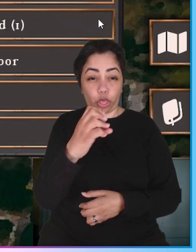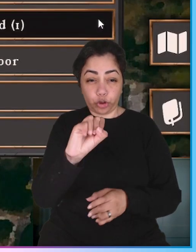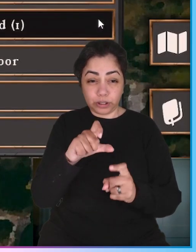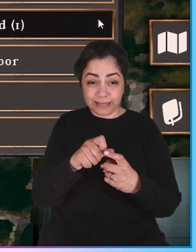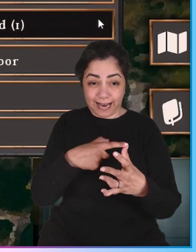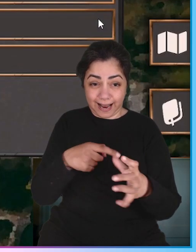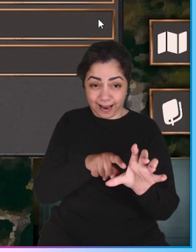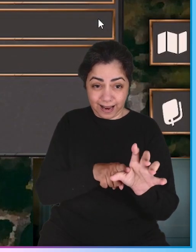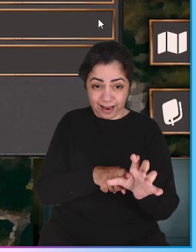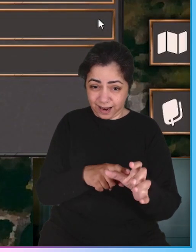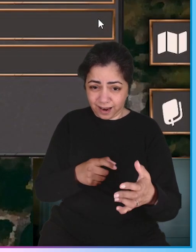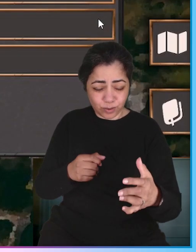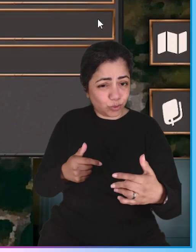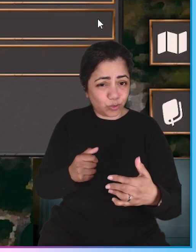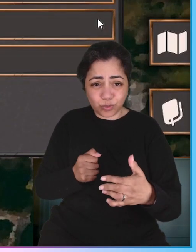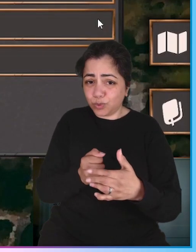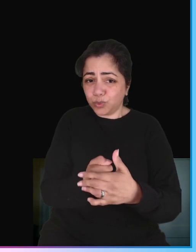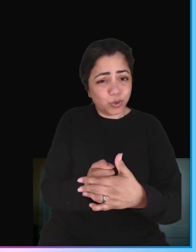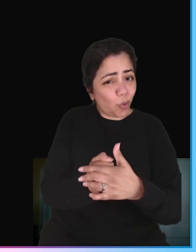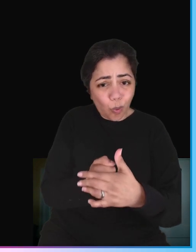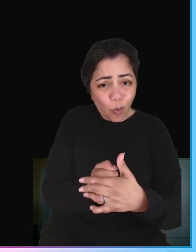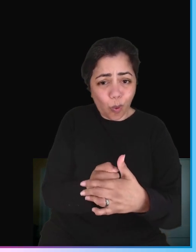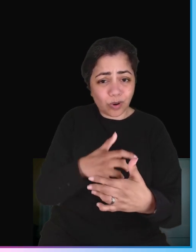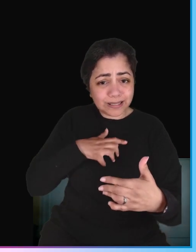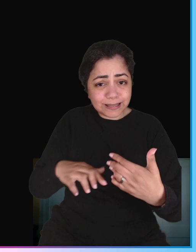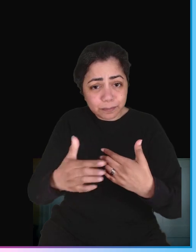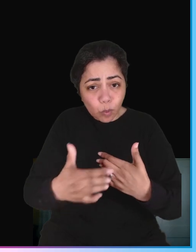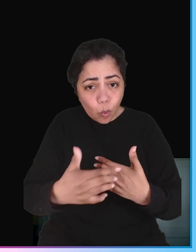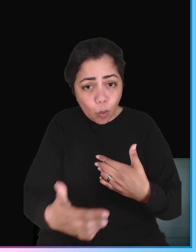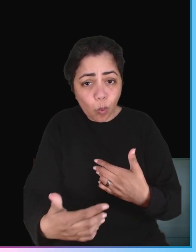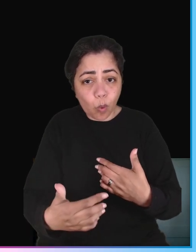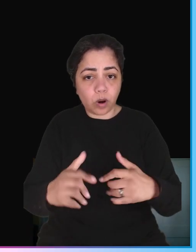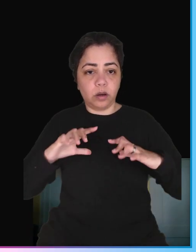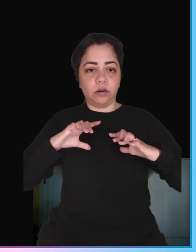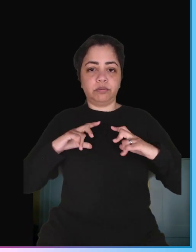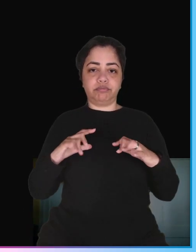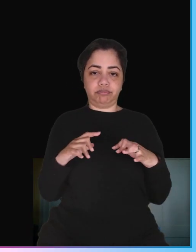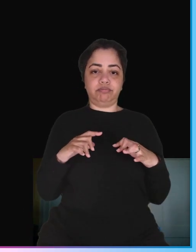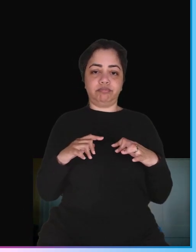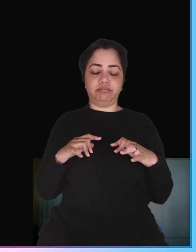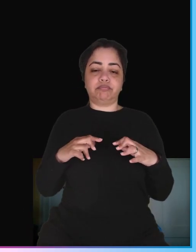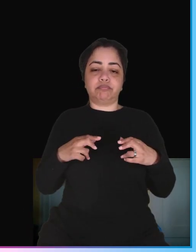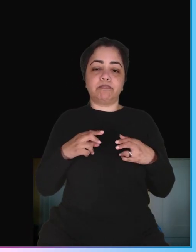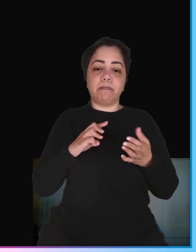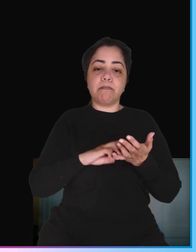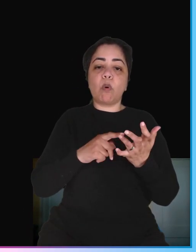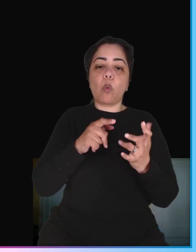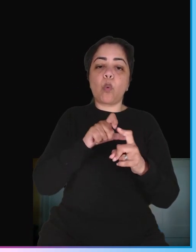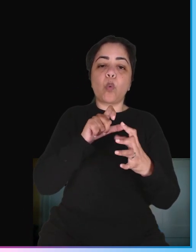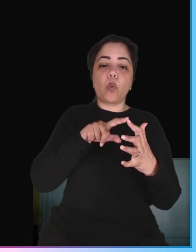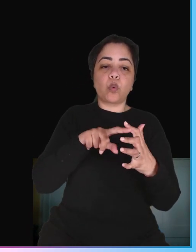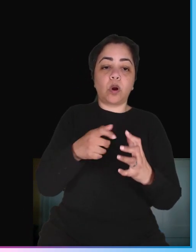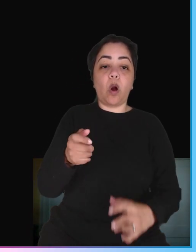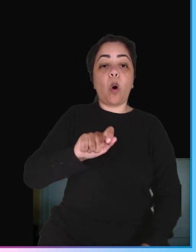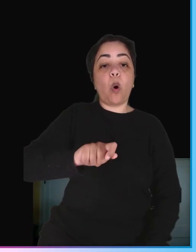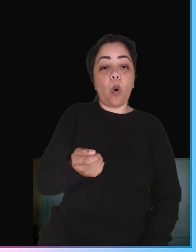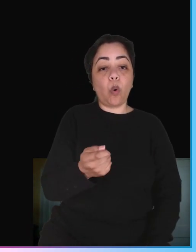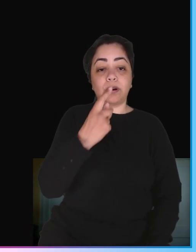or using just your mouse or touchscreen. For blind players, the console version of Upheaval supports screen readers like NVDA